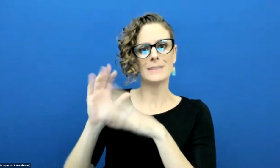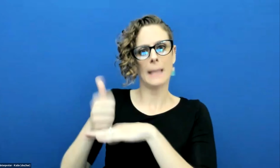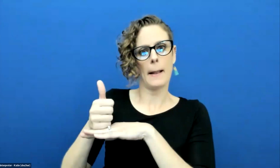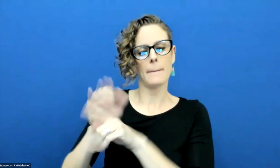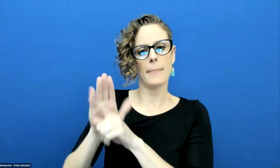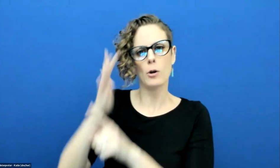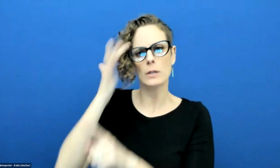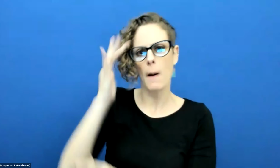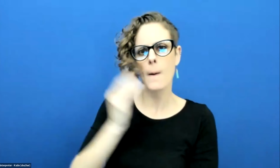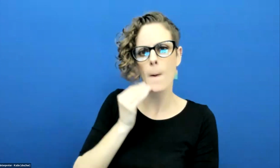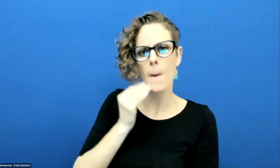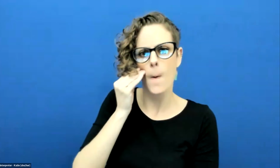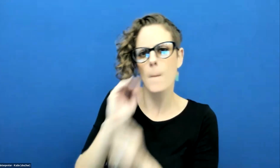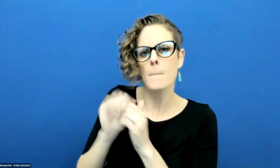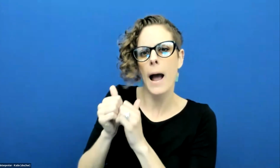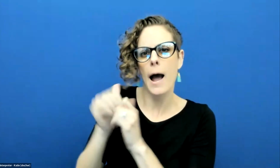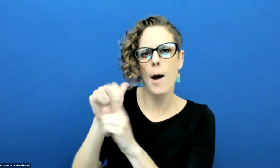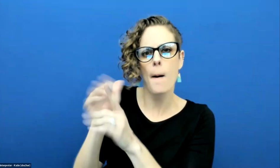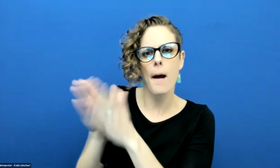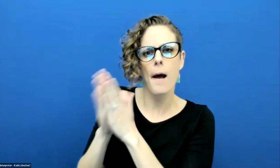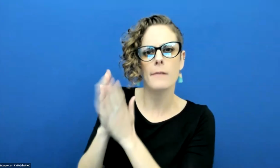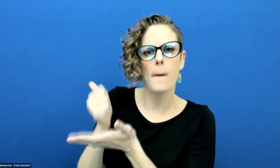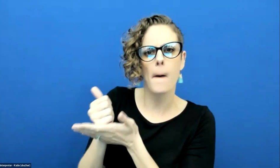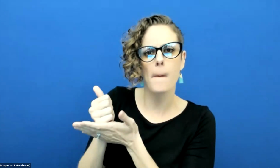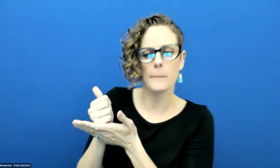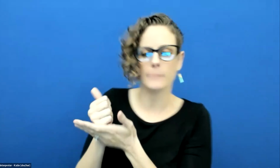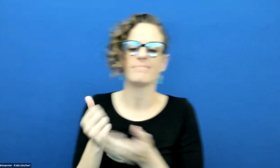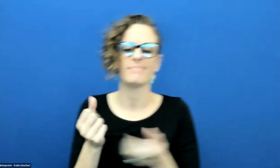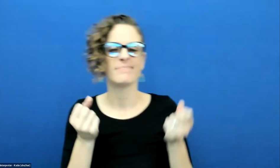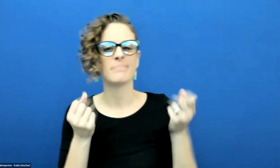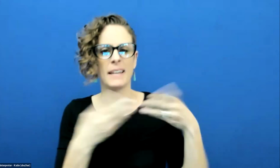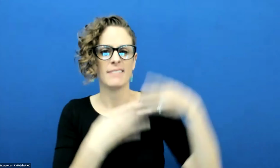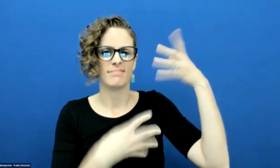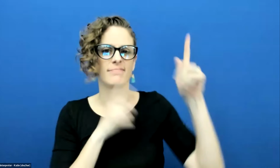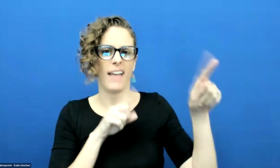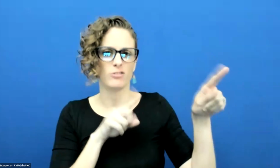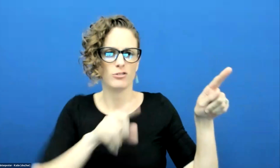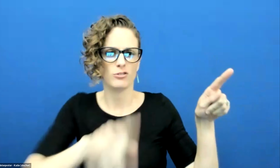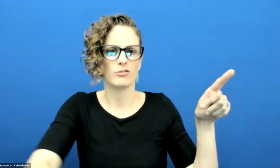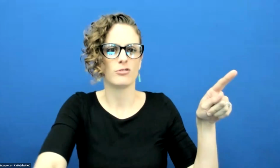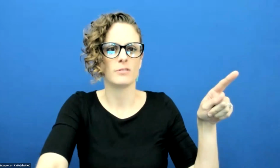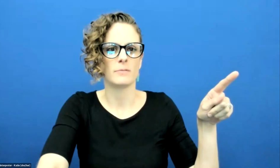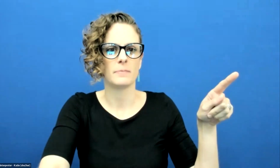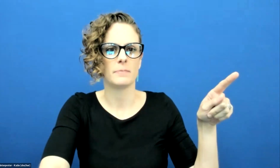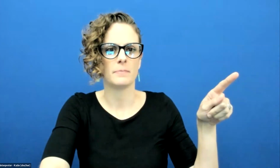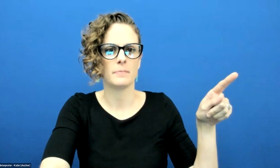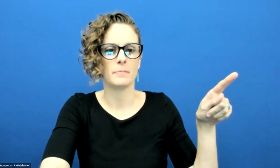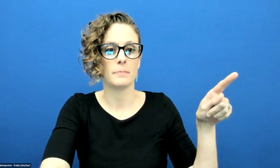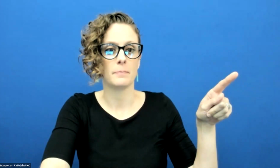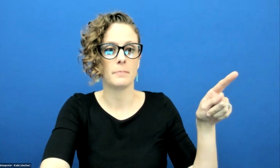there's a number number of answers to that so my team is in the process of building an